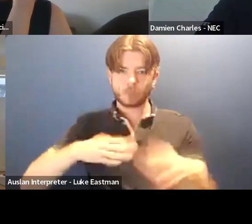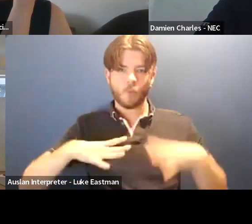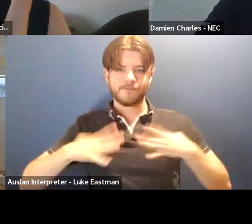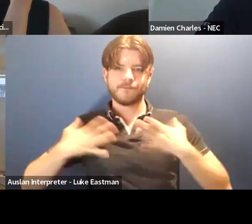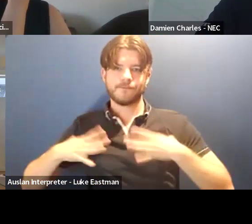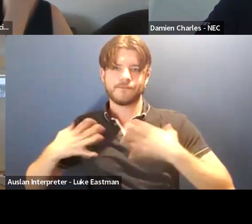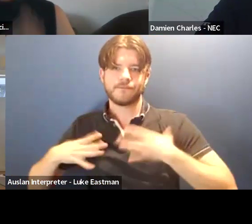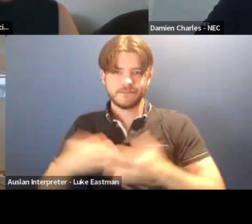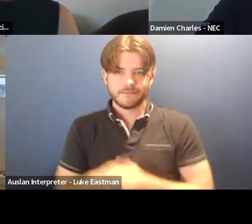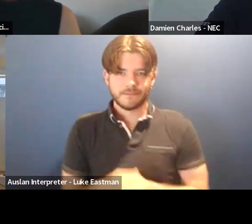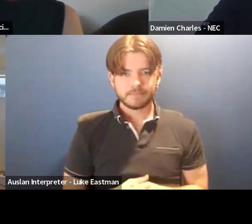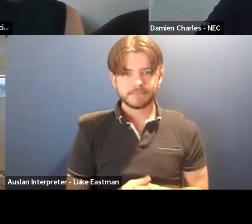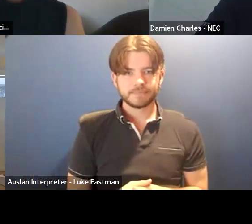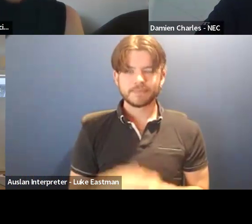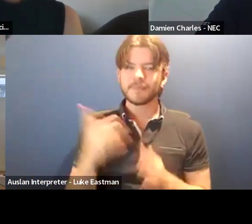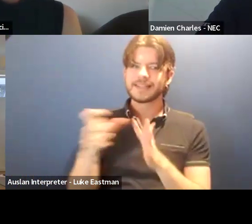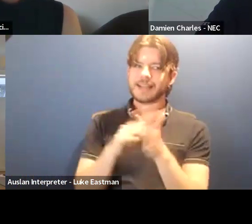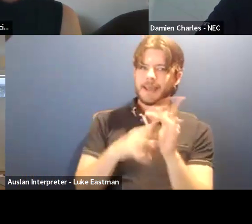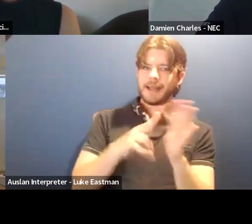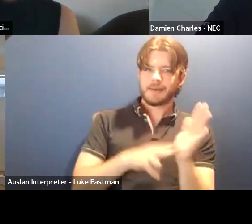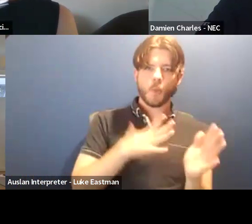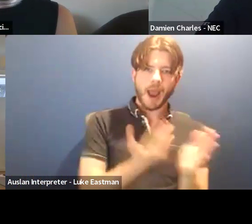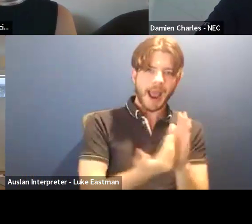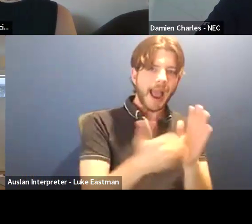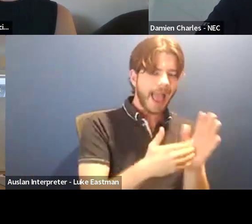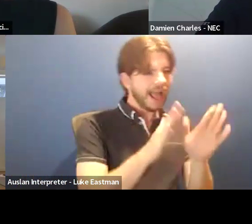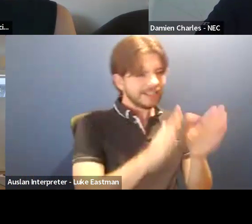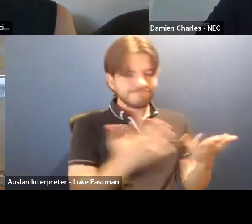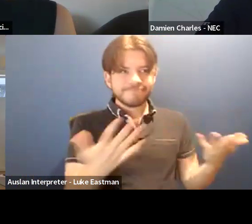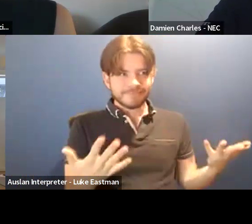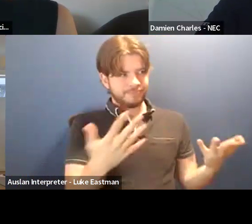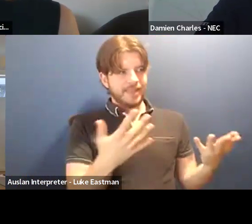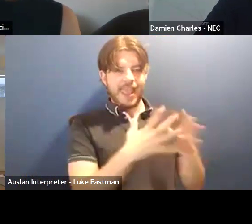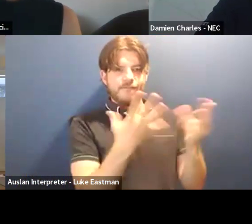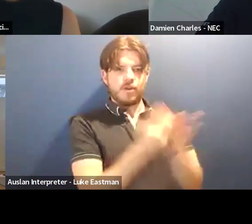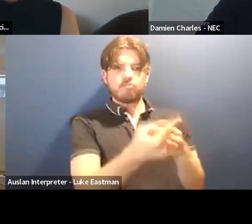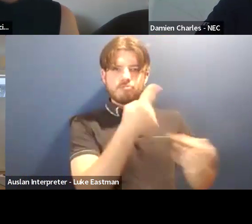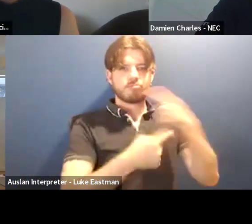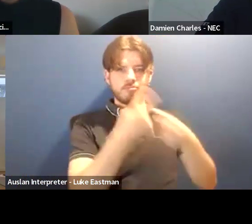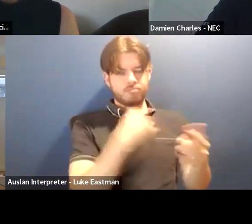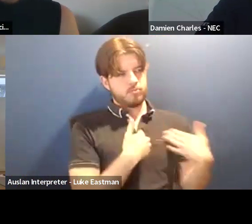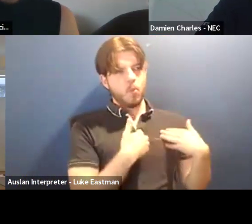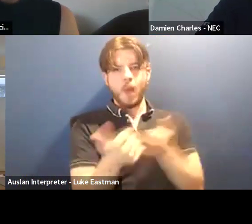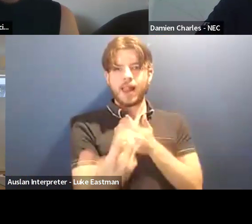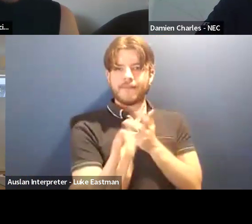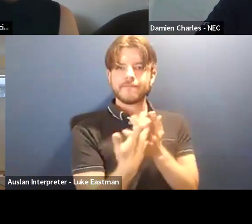what Jenny said? I think everything she said is fantastic and probably fits with what we've seen here and you know I